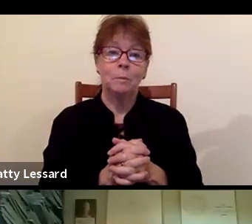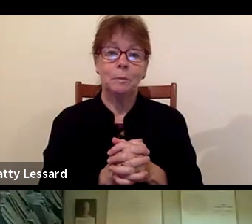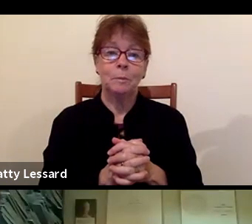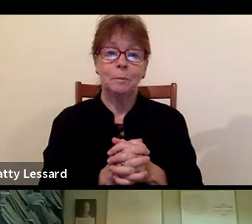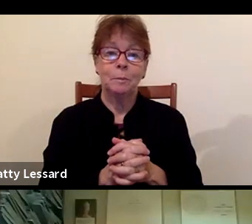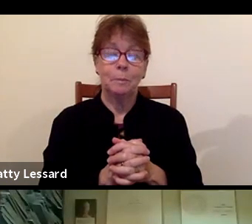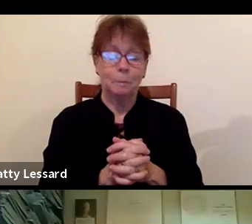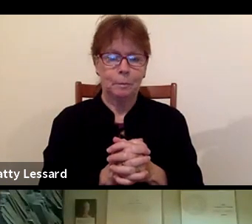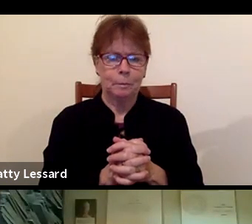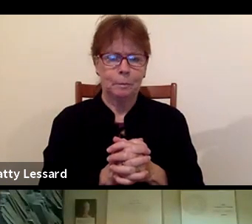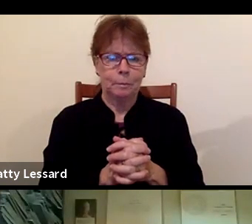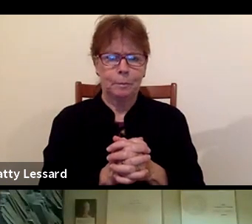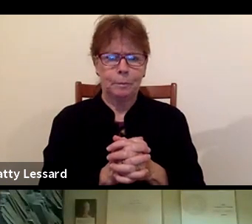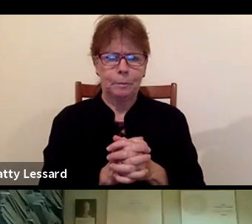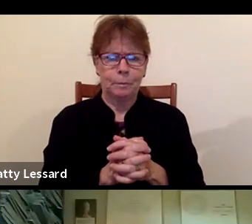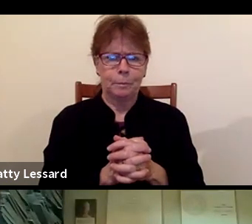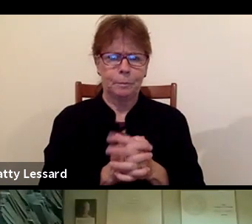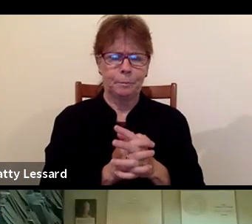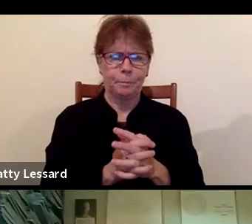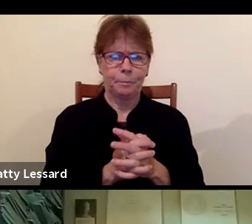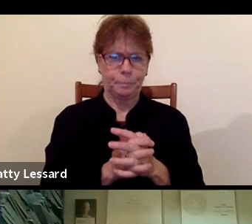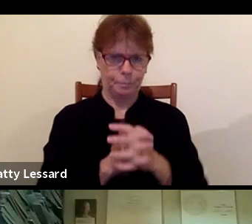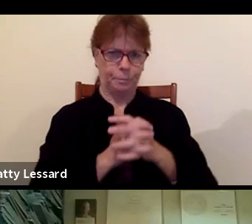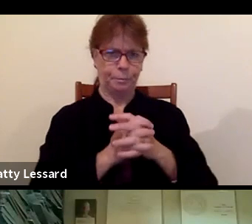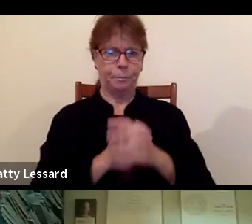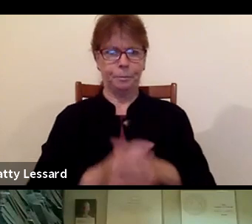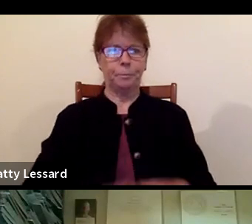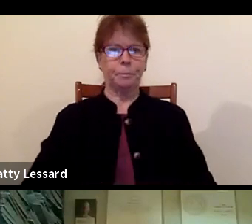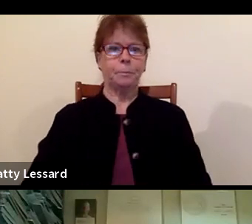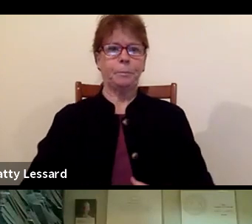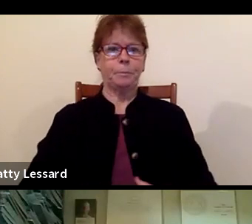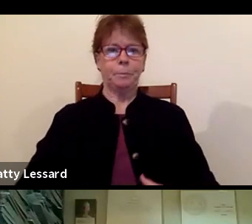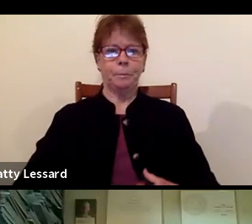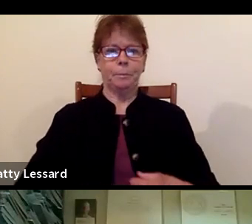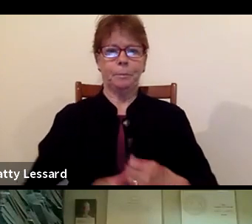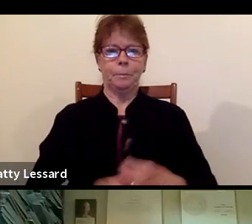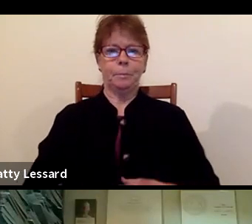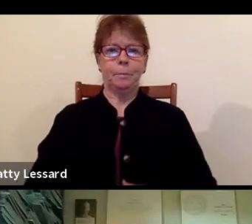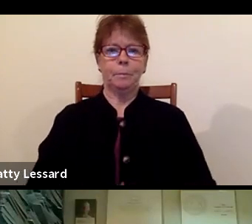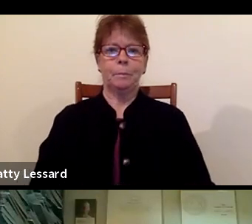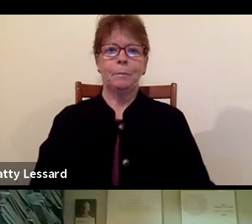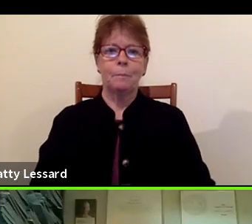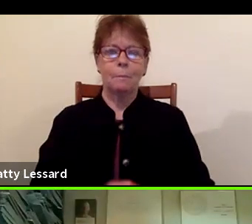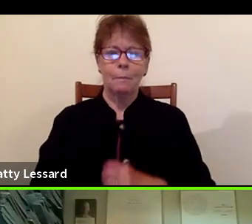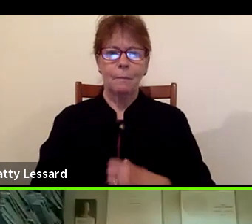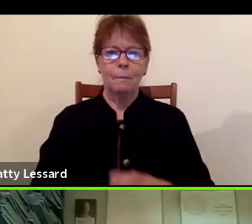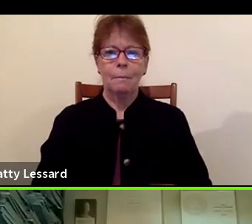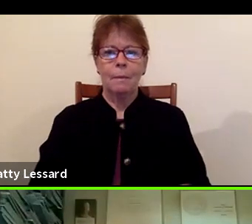glad to see everybody who's here. We'll be getting started in a few minutes, we want to make sure everybody can join the meeting.